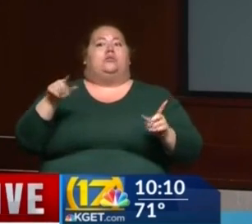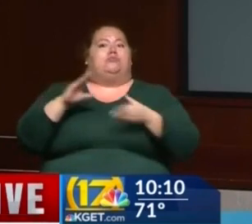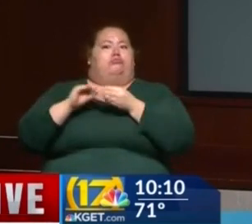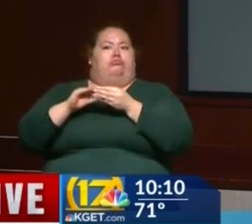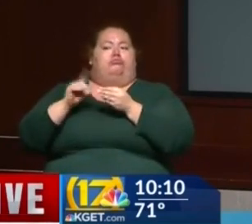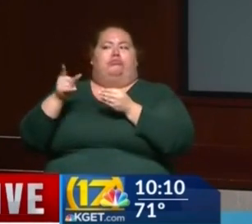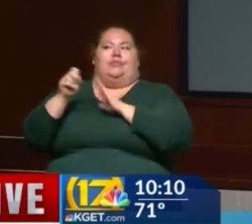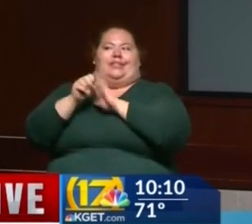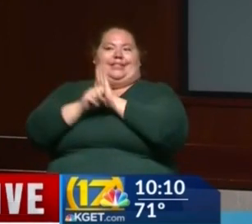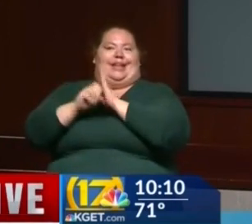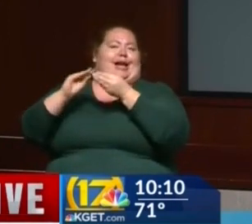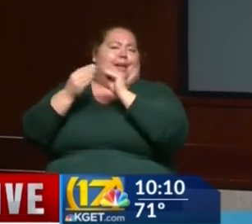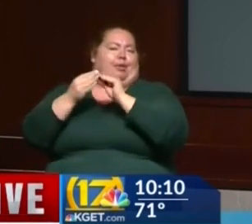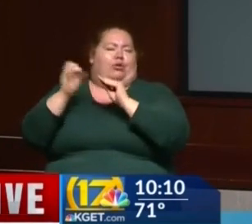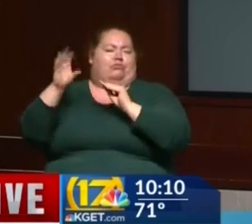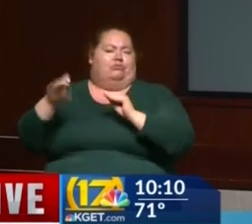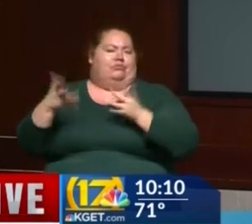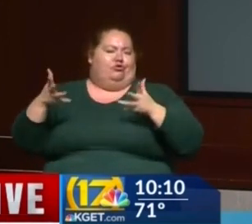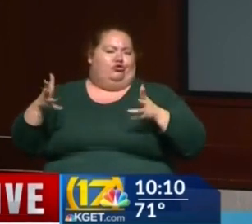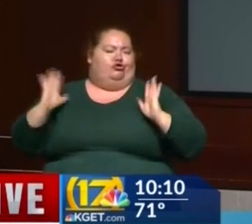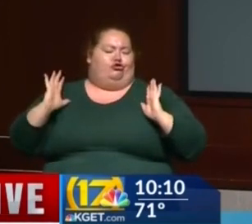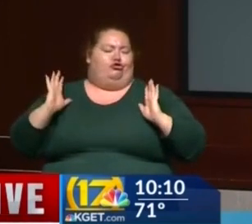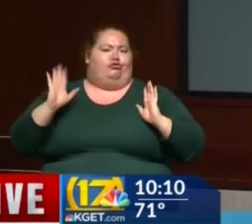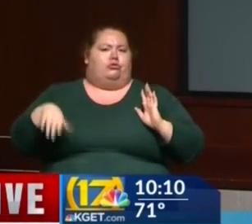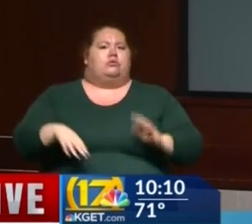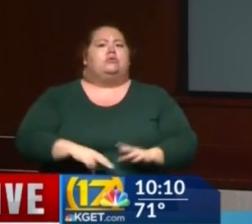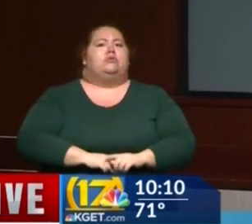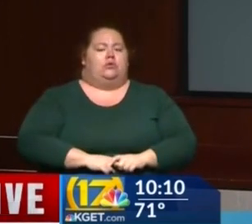AN AREA HOSPITAL.